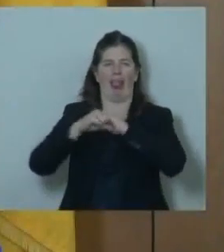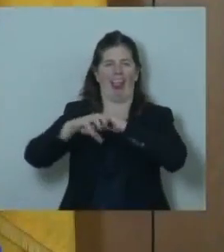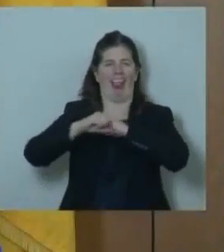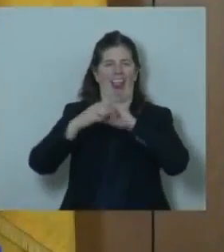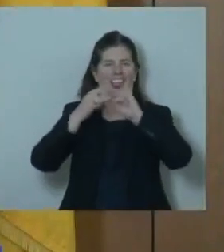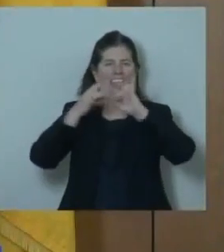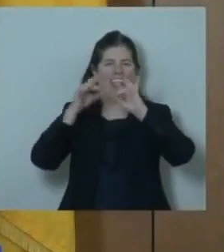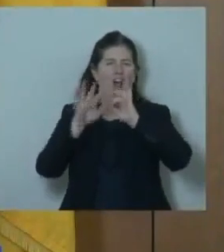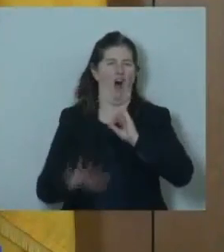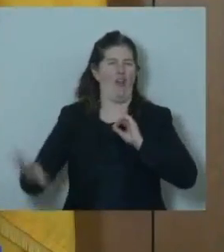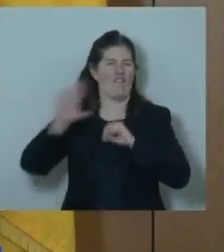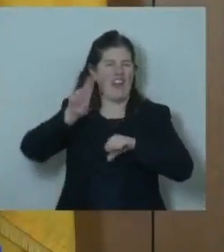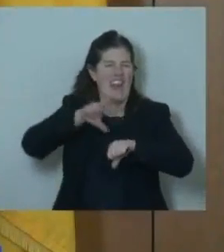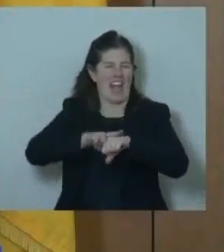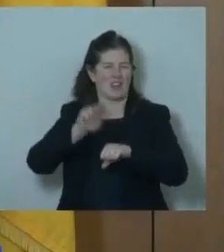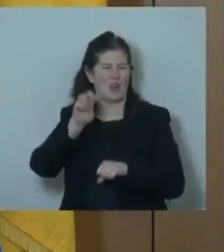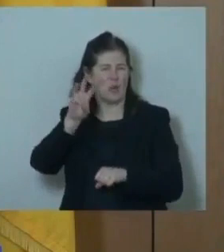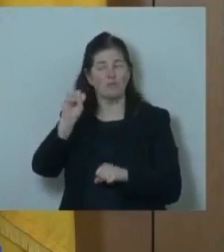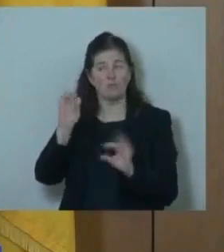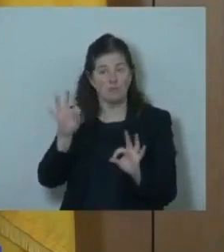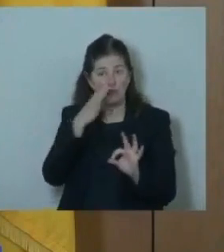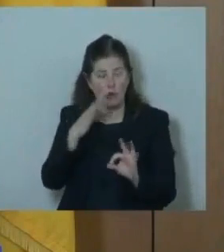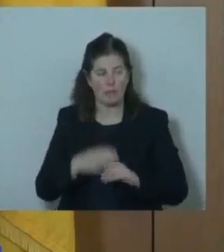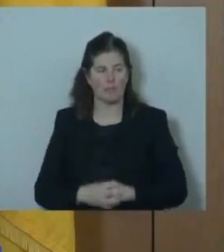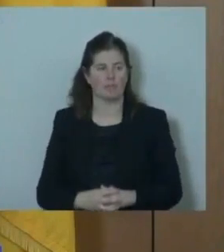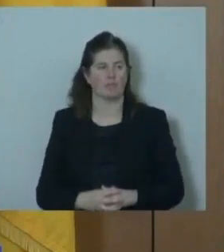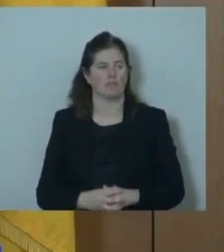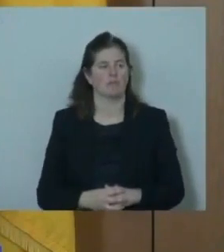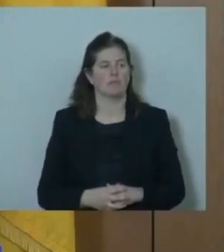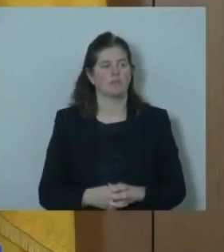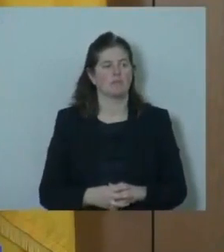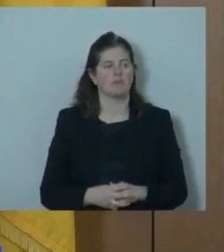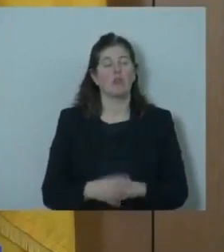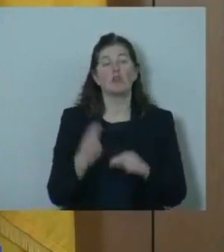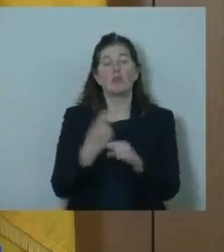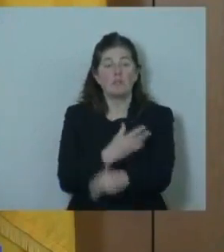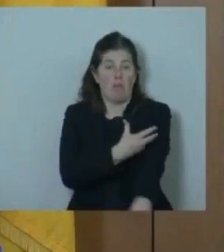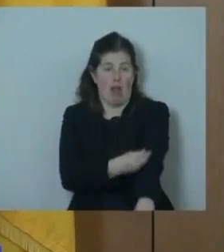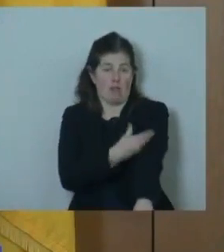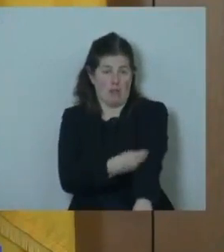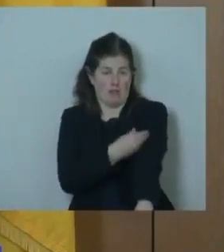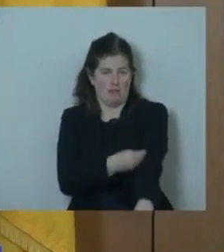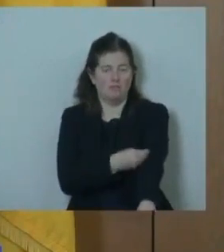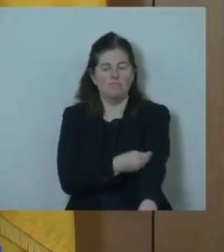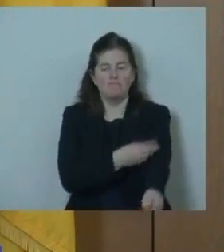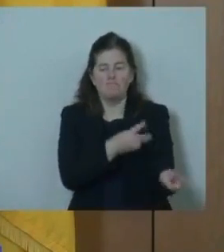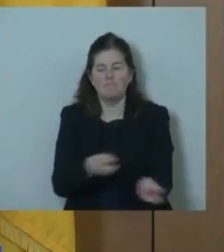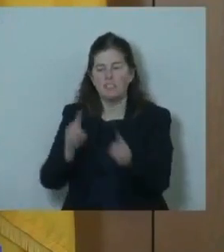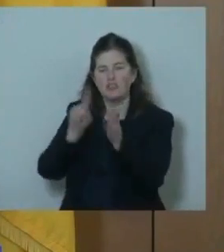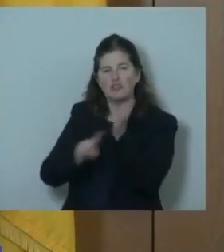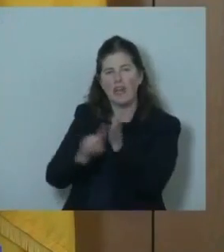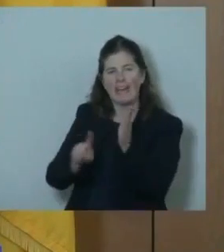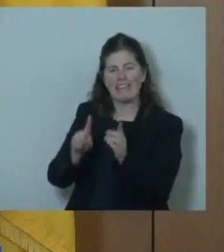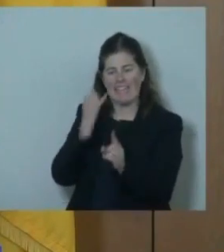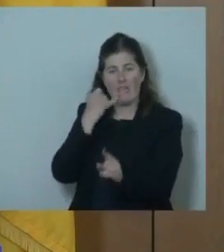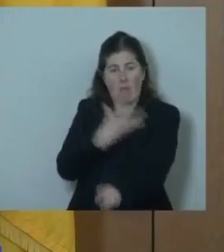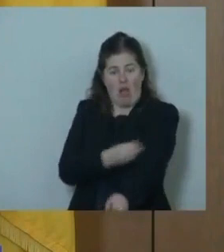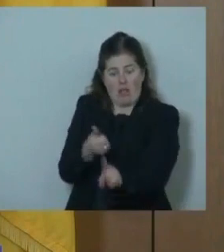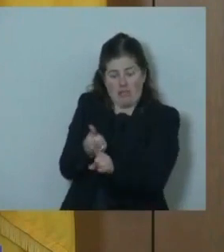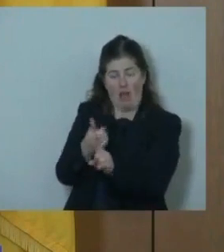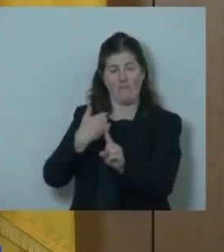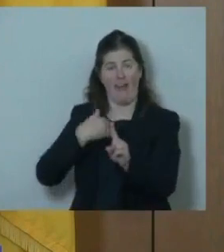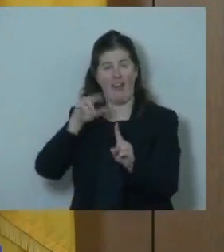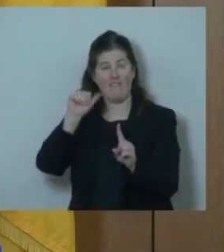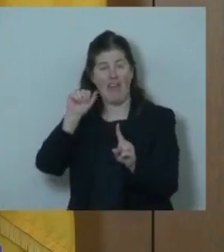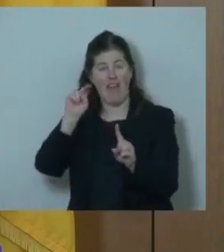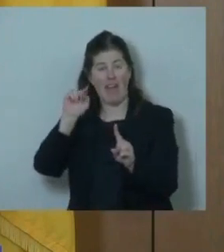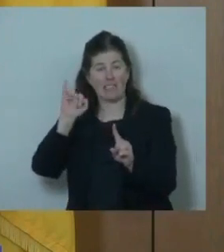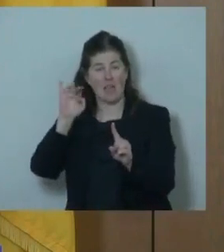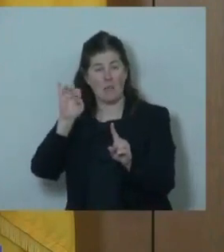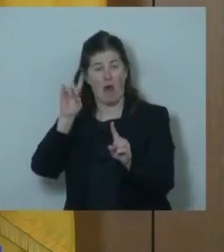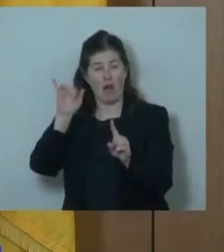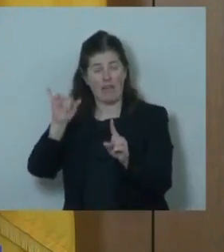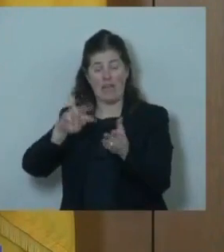I KNOW MOST OF YOU PROBABLY BY NOW ARE EXPERTS BECAUSE IT HAS BEEN WIDELY TALKED ABOUT IN THE NATIONAL MEDIA.